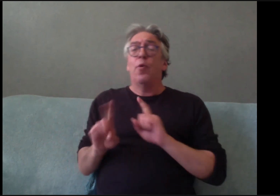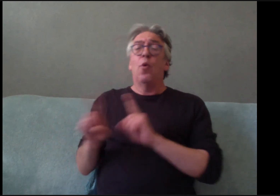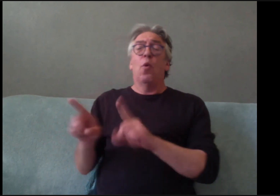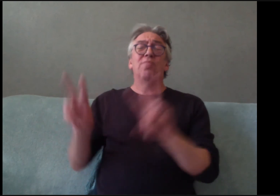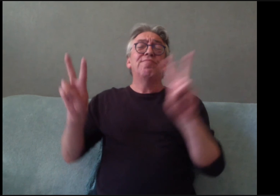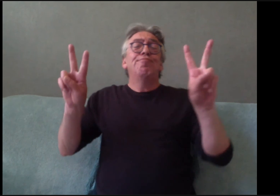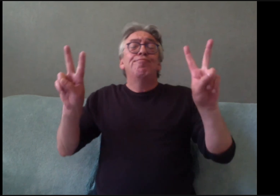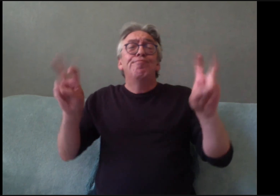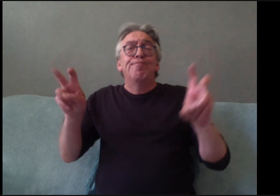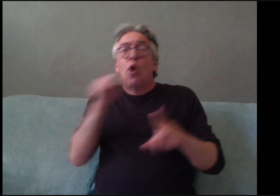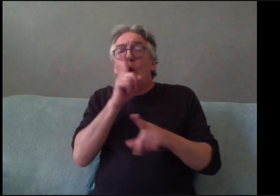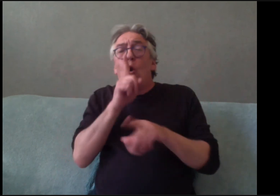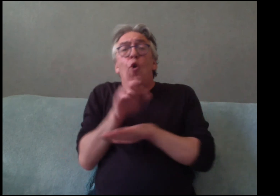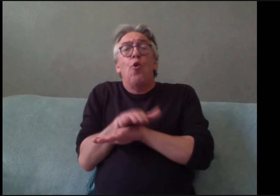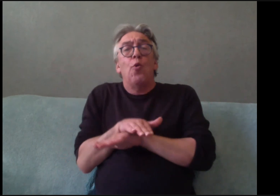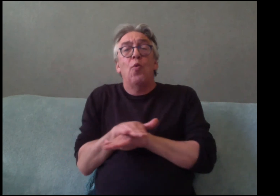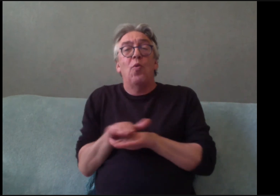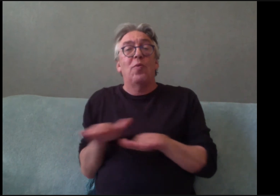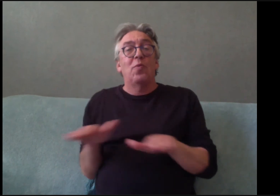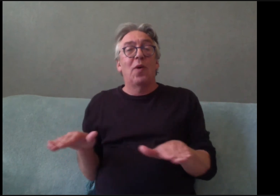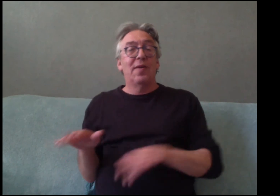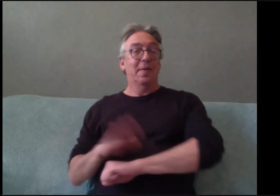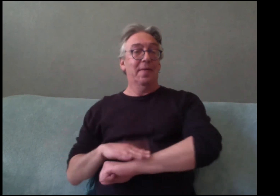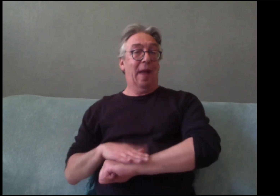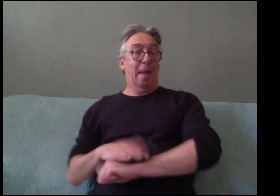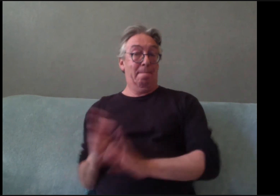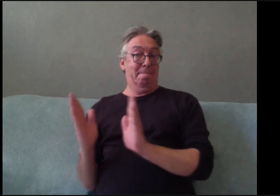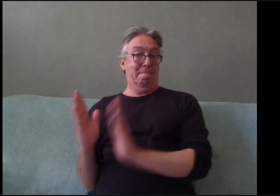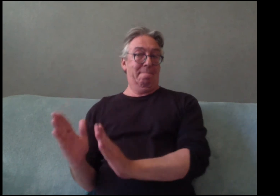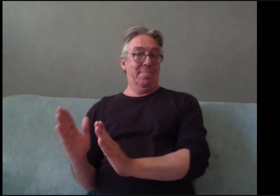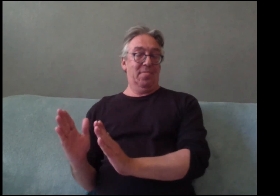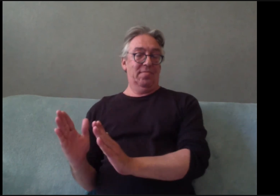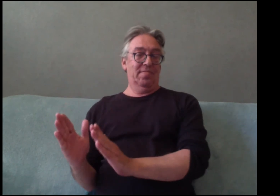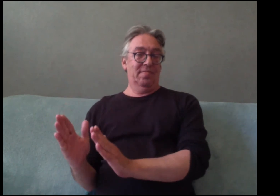So I think you do need a decision from a specific chain